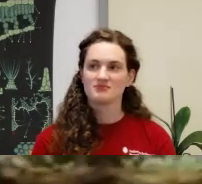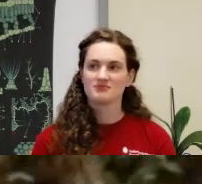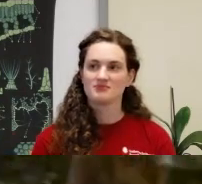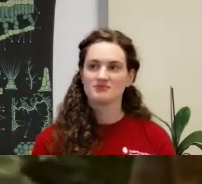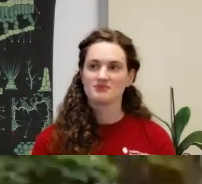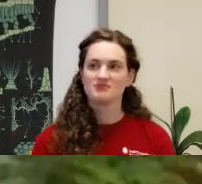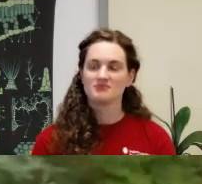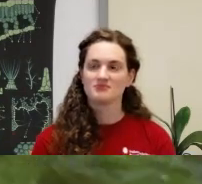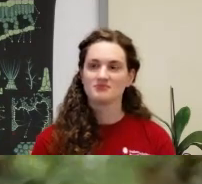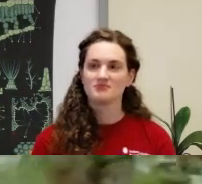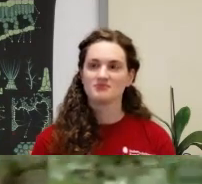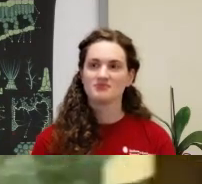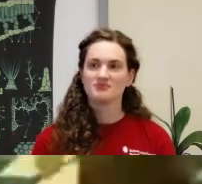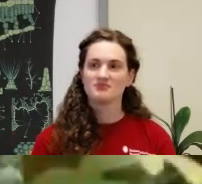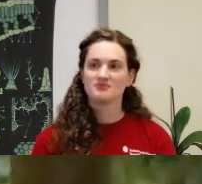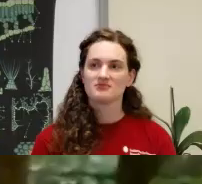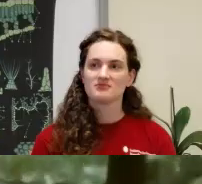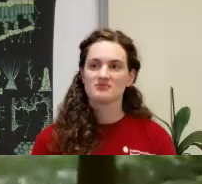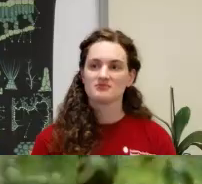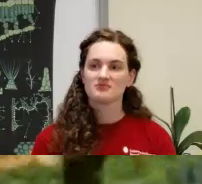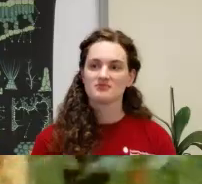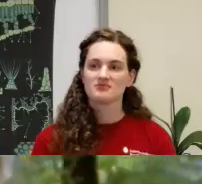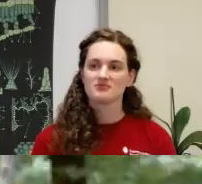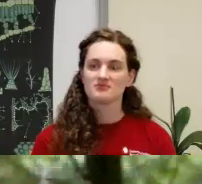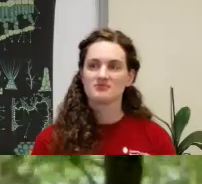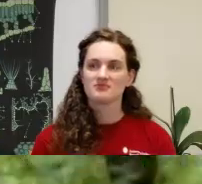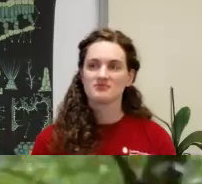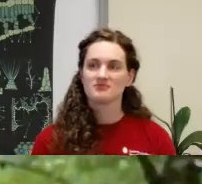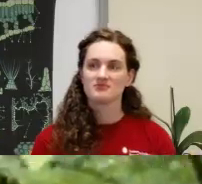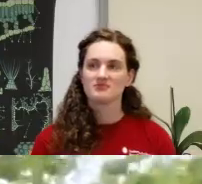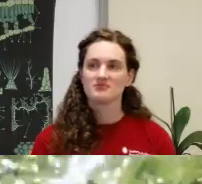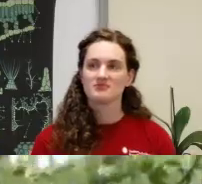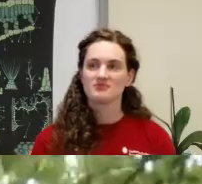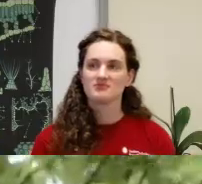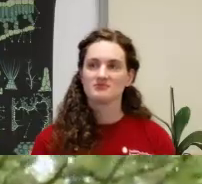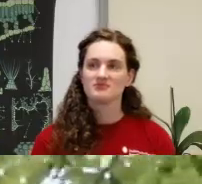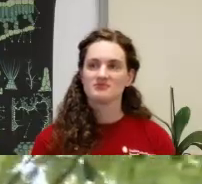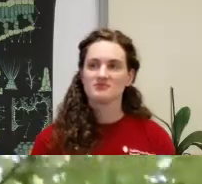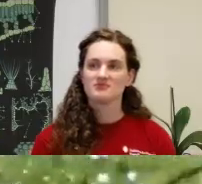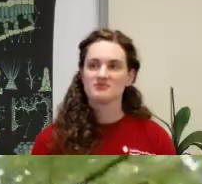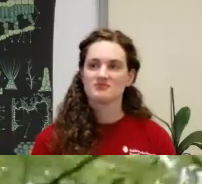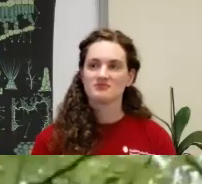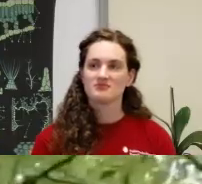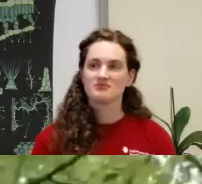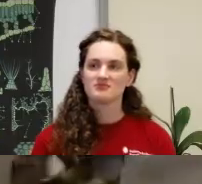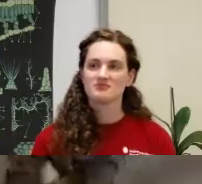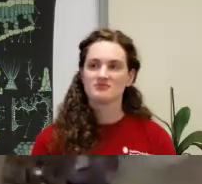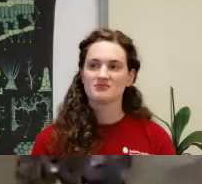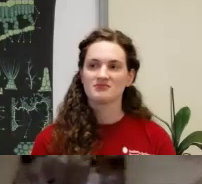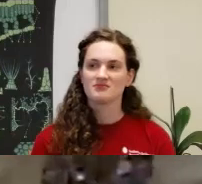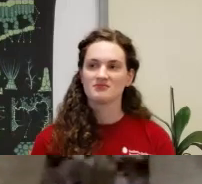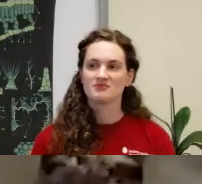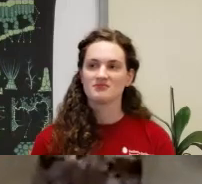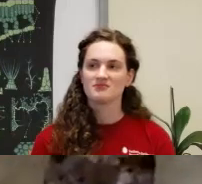So what we're doing out here today is collecting leads using a pole pruner to get way up high leaves from the canopy as well as taking pictures of leaves of our